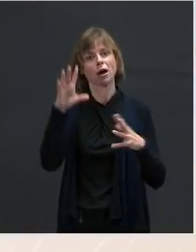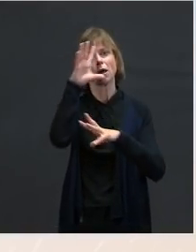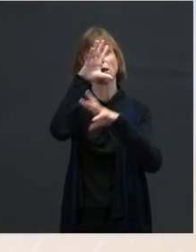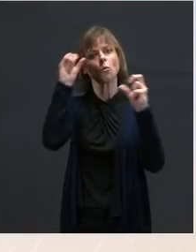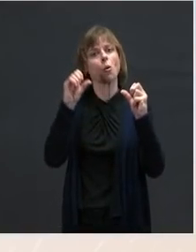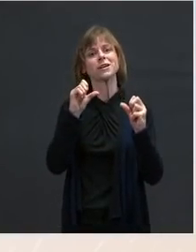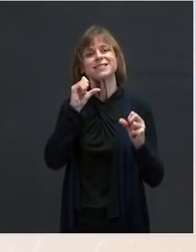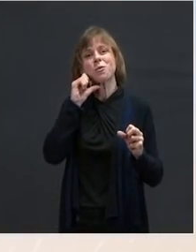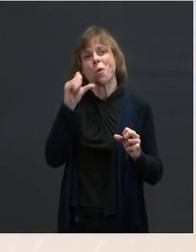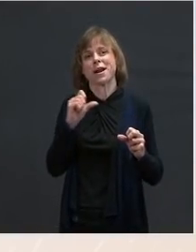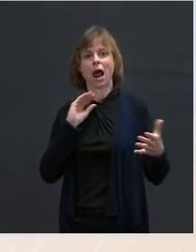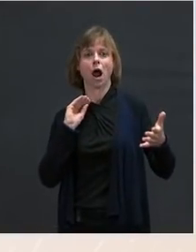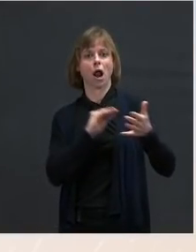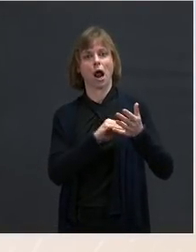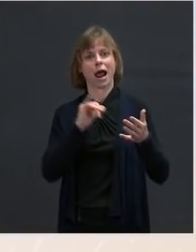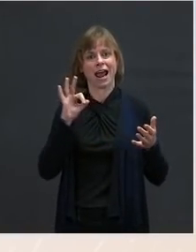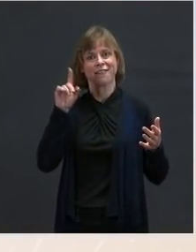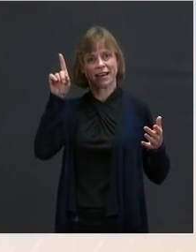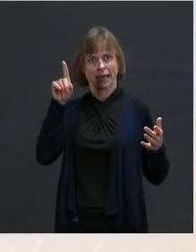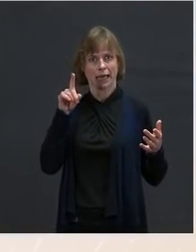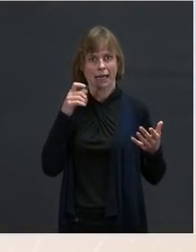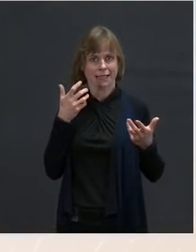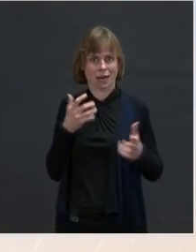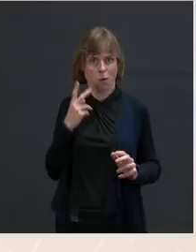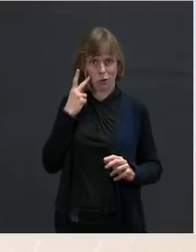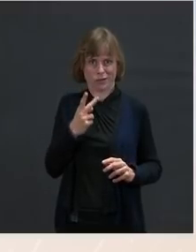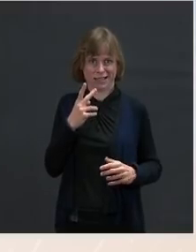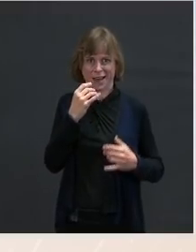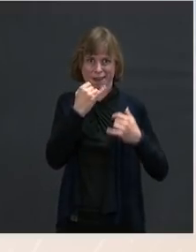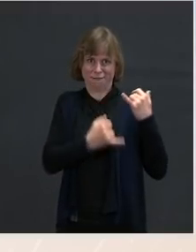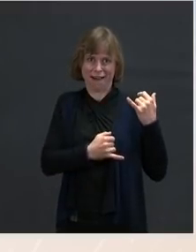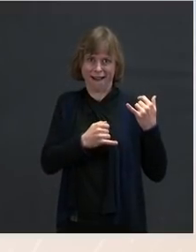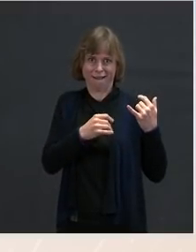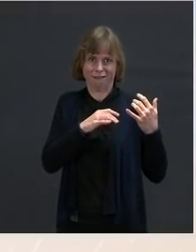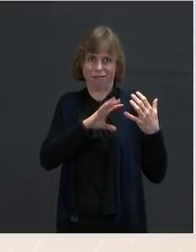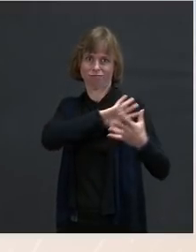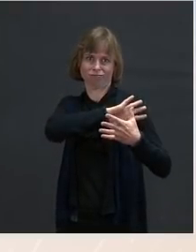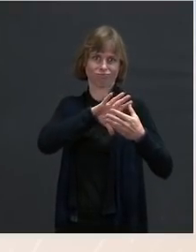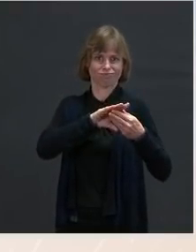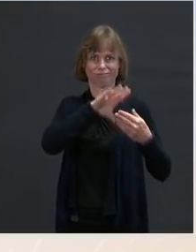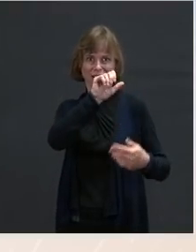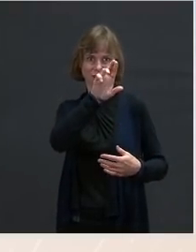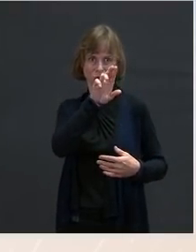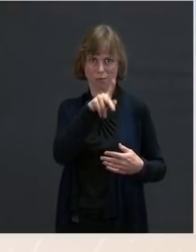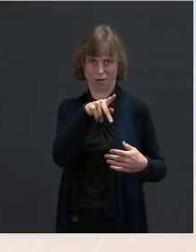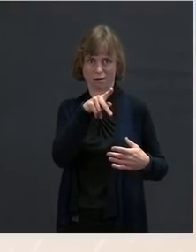if he did not want to see it in the final package. And certainly we are in close touch with Senator Sanders